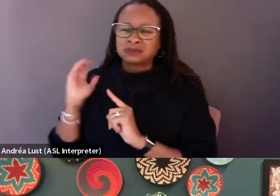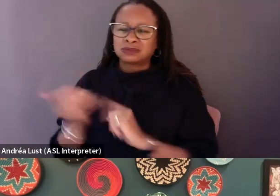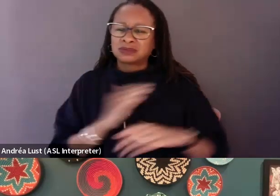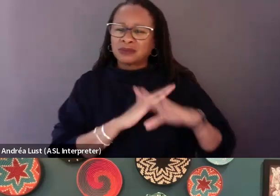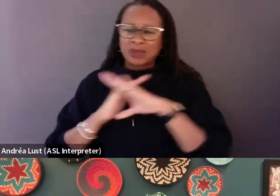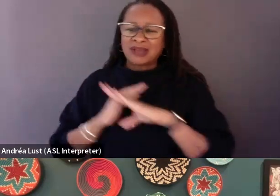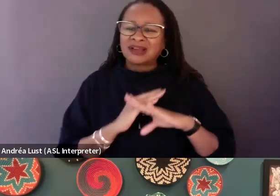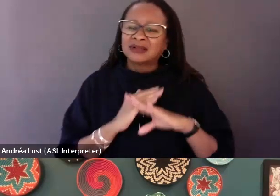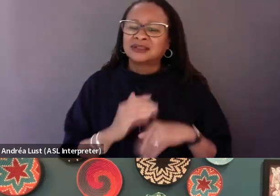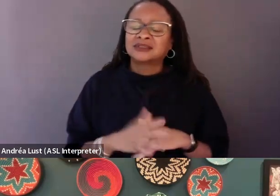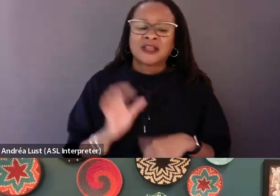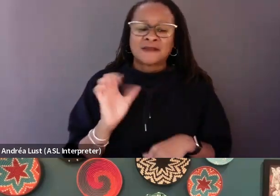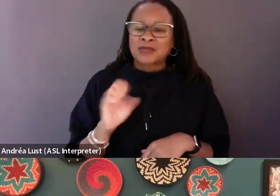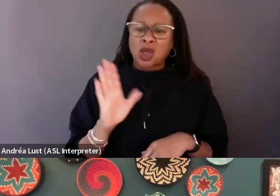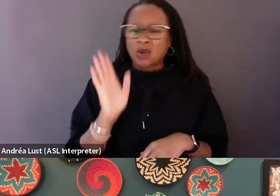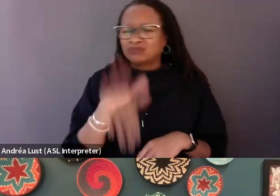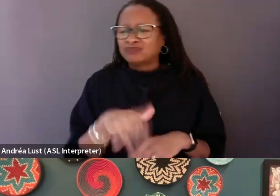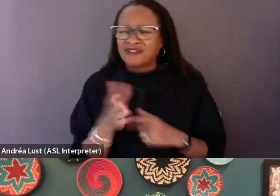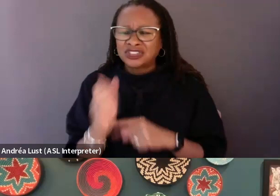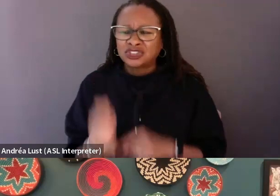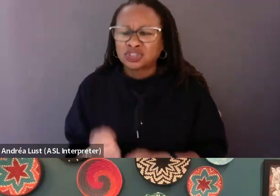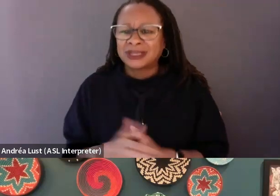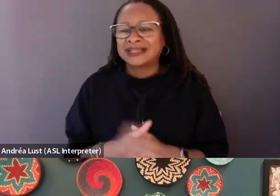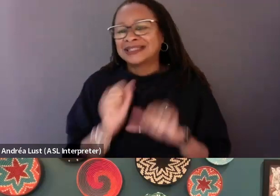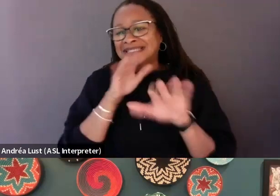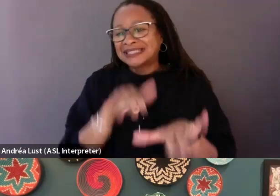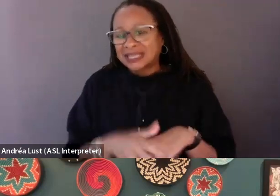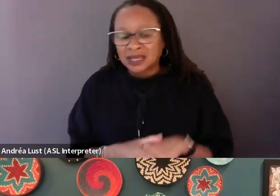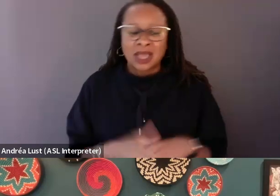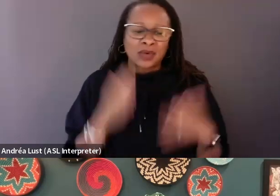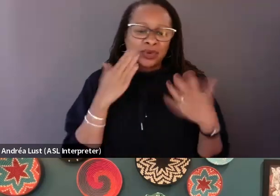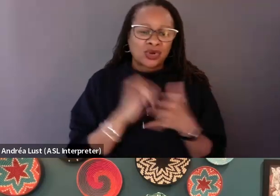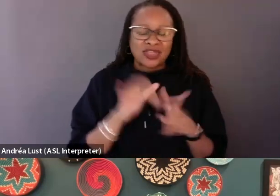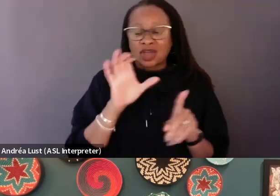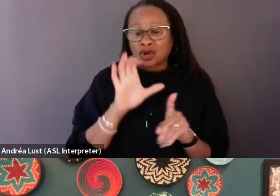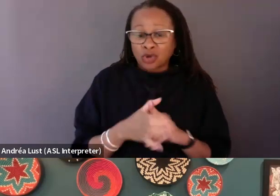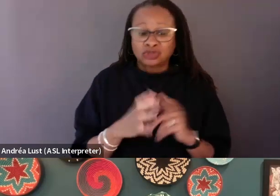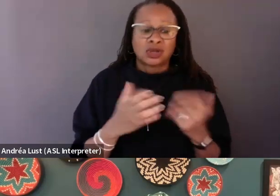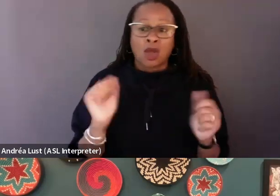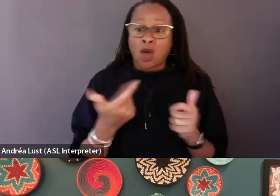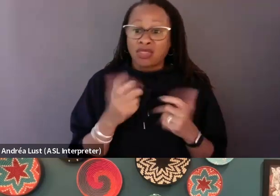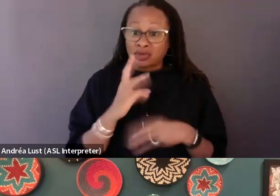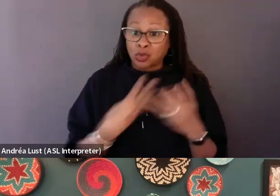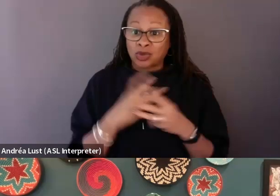or oh, exotic backdrop, oh, fishermen, oh, the sea, oh, we don't know this culture, all of those walls should start to crumble down